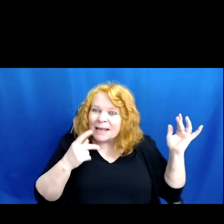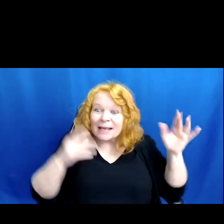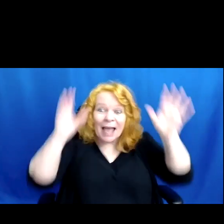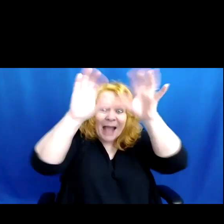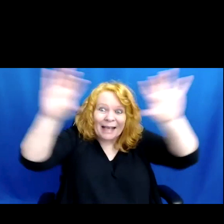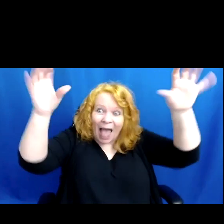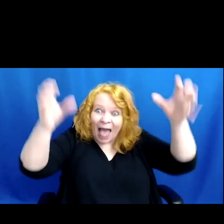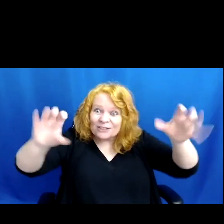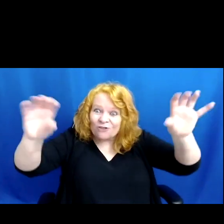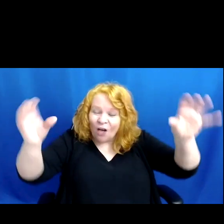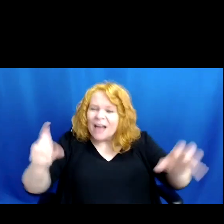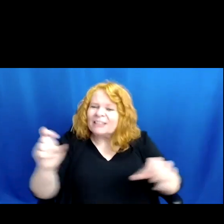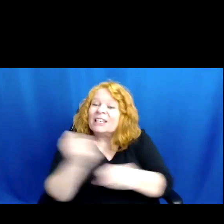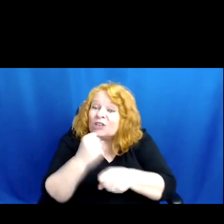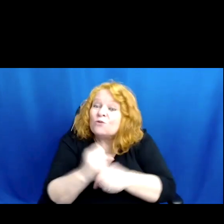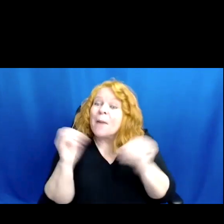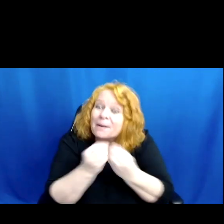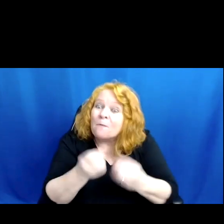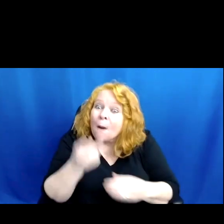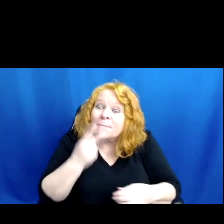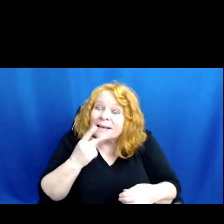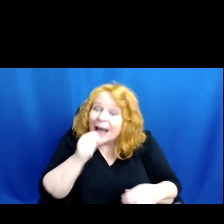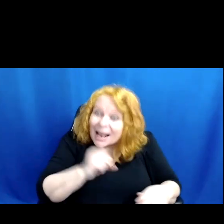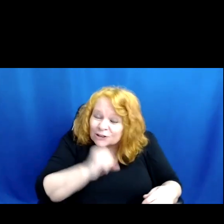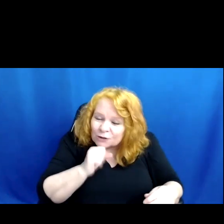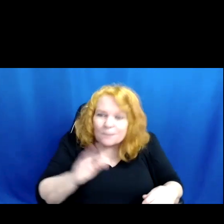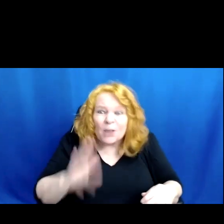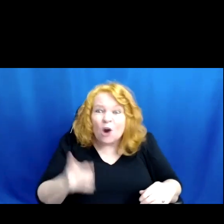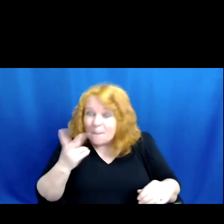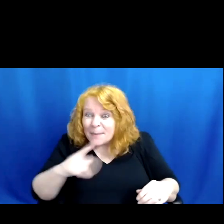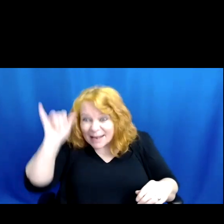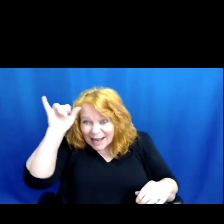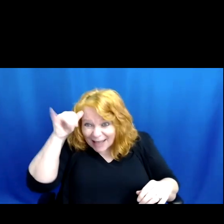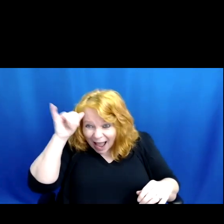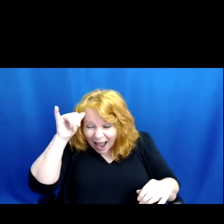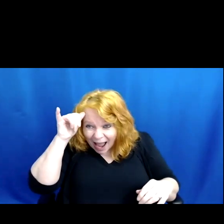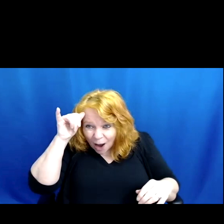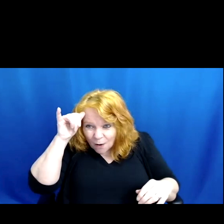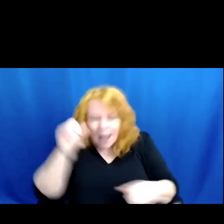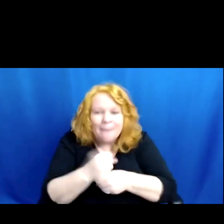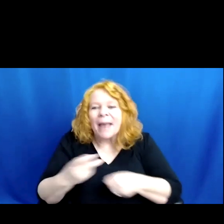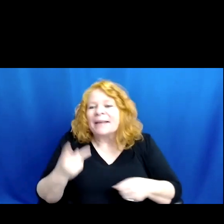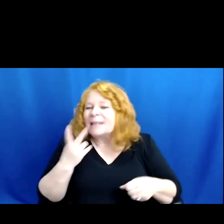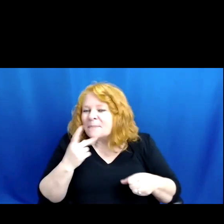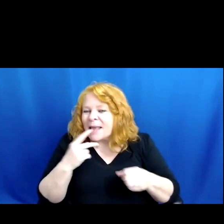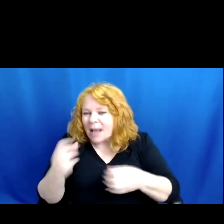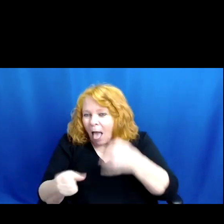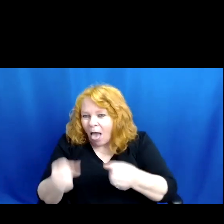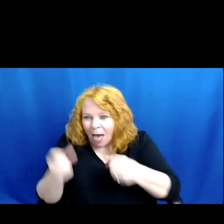Her pink cow, Penelope Pink cow gives pink milk to make the pink ice cream. She only makes pink ice cream.